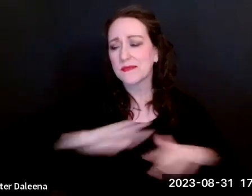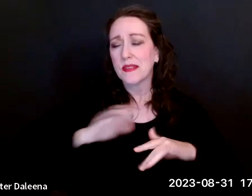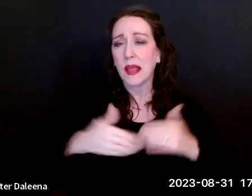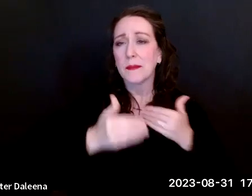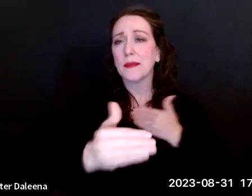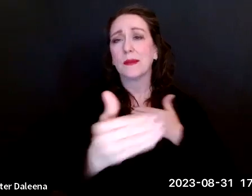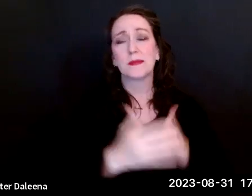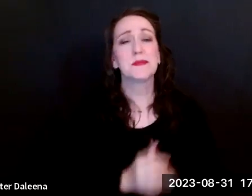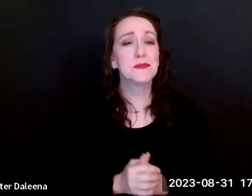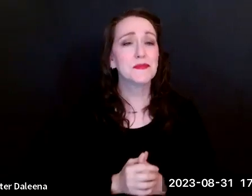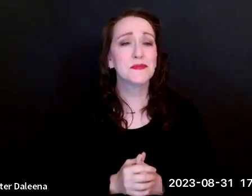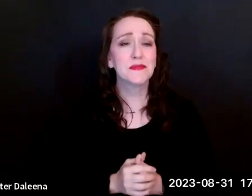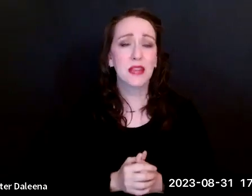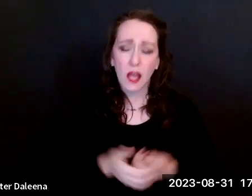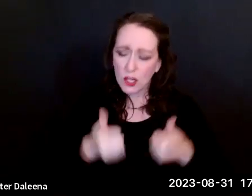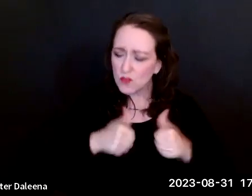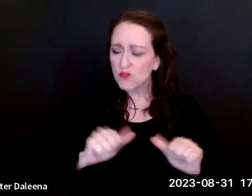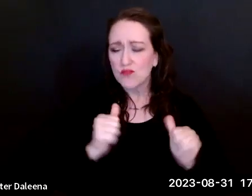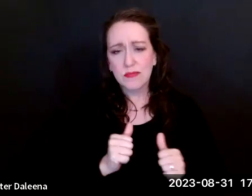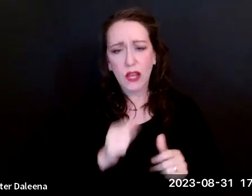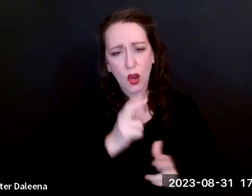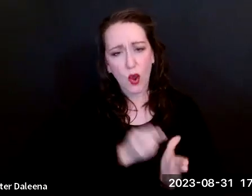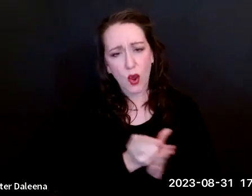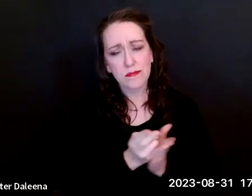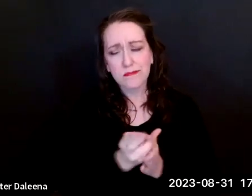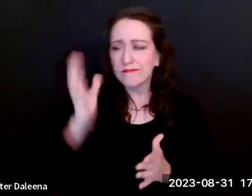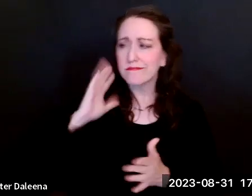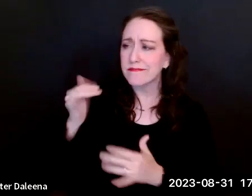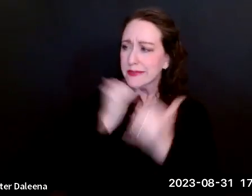we will strive to be honest about our past mistakes and bring about a future that